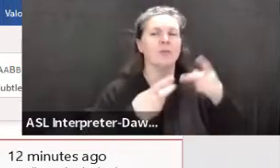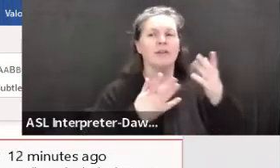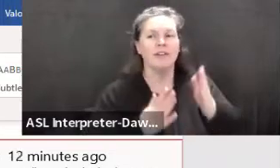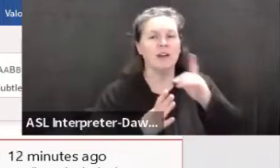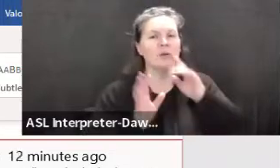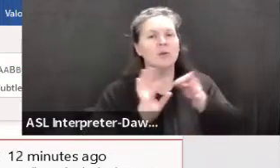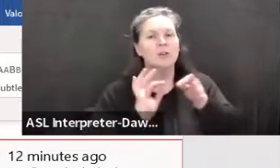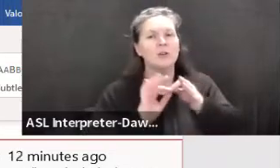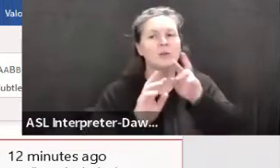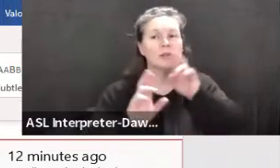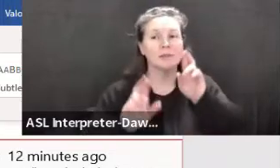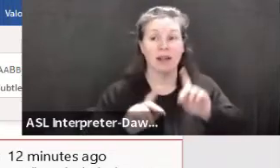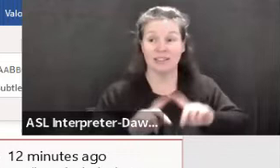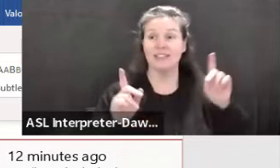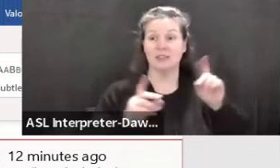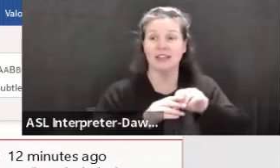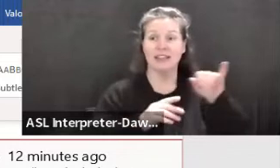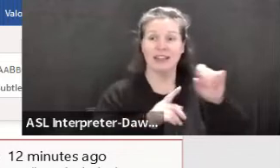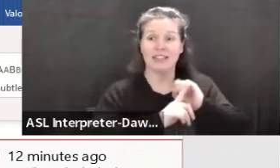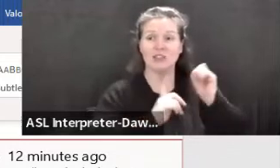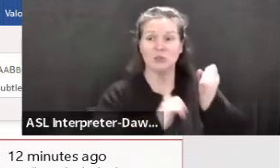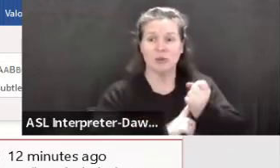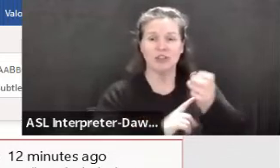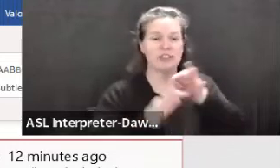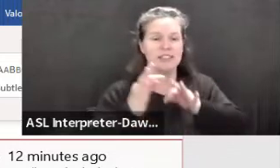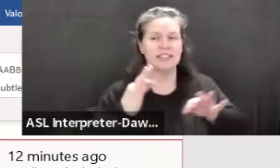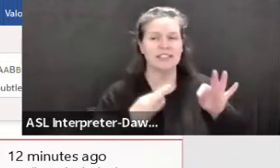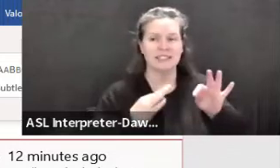and respond differently in that situation instead of being dismissive,